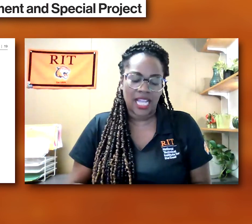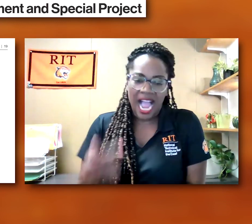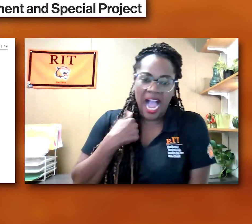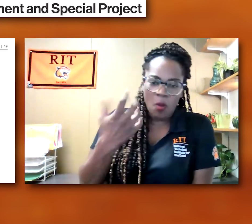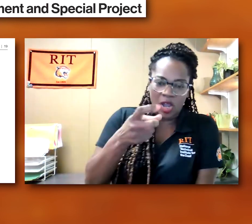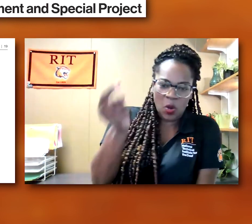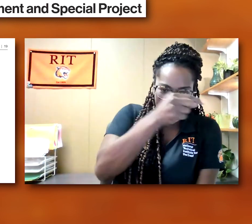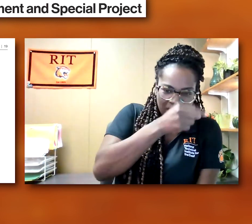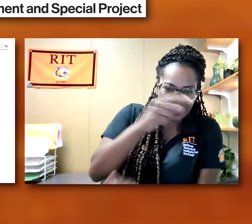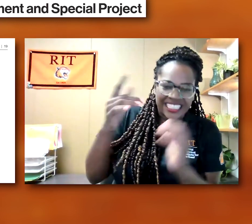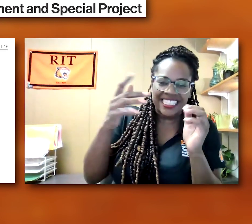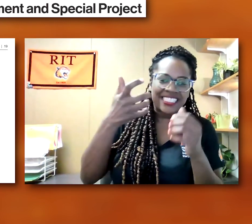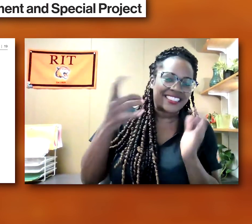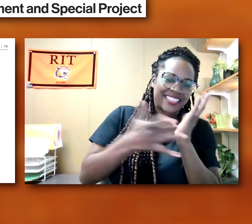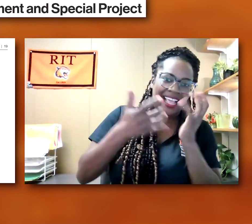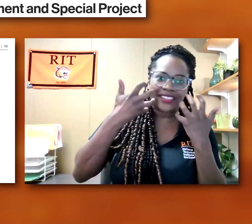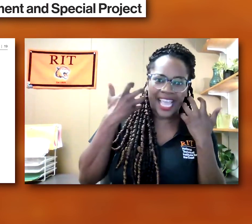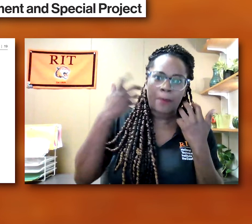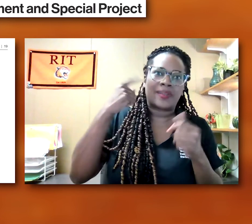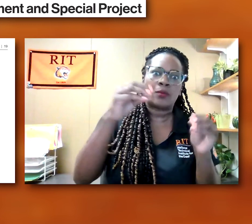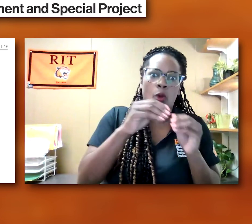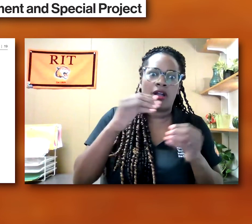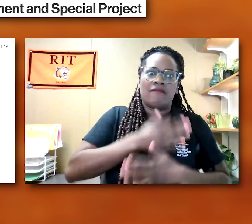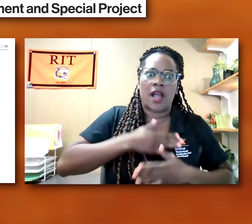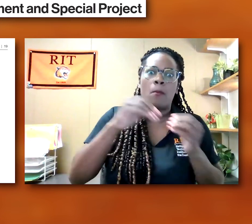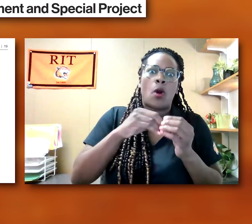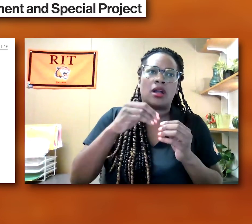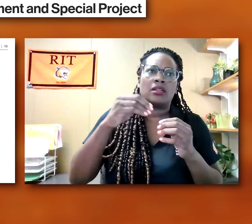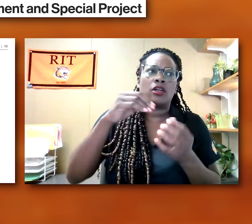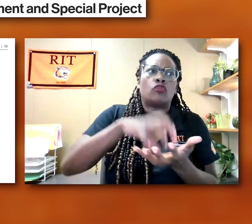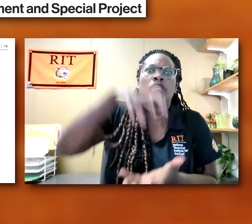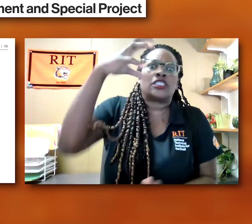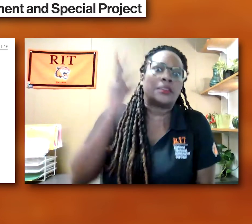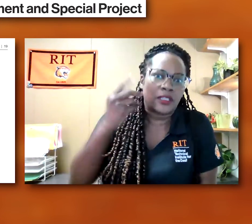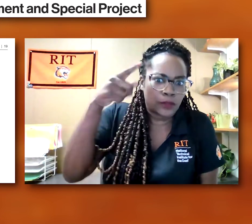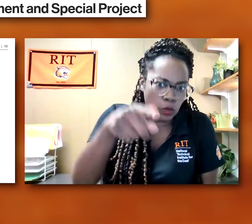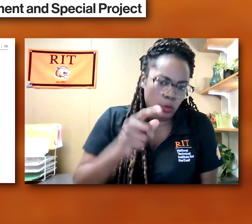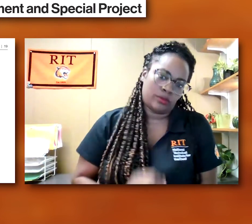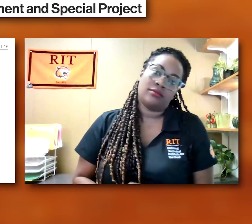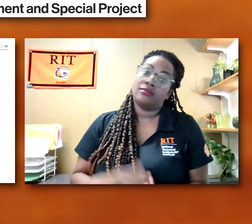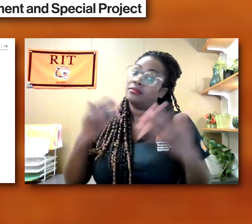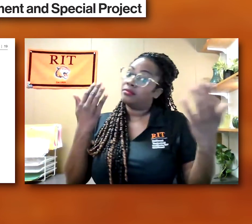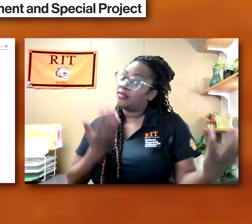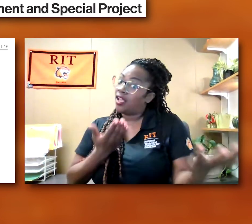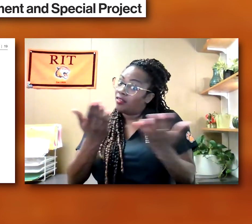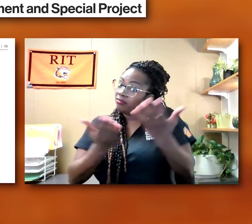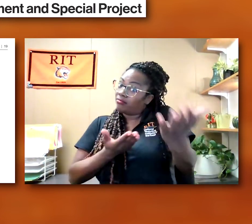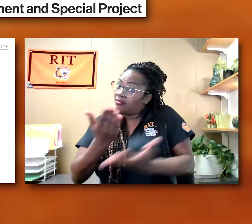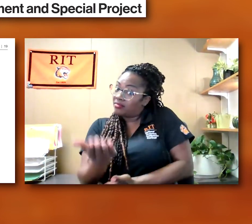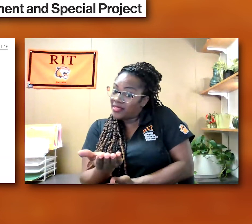If you're unable to attend, we would give you $500 as the prize instead, but I would highly suggest